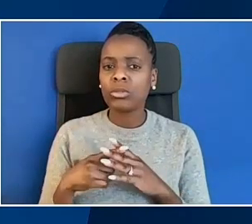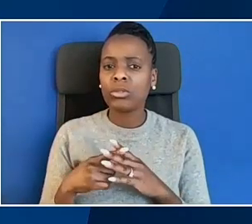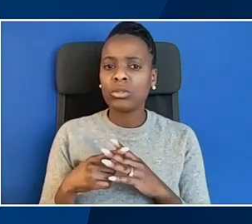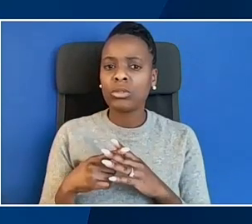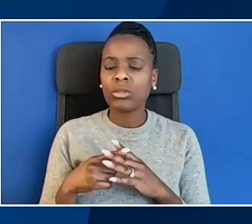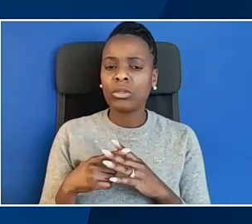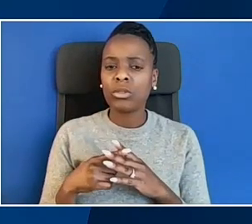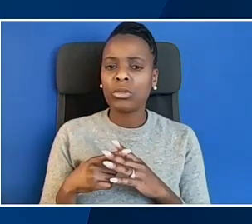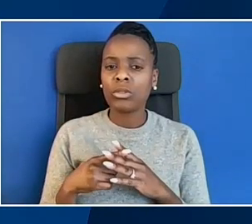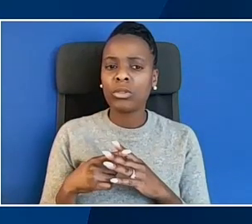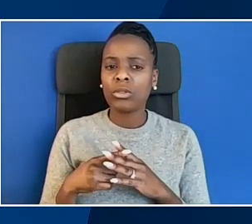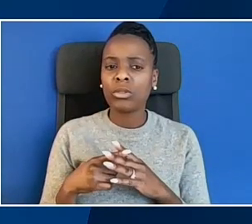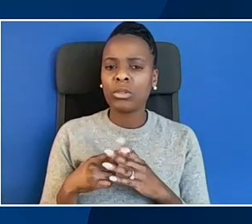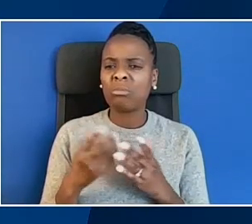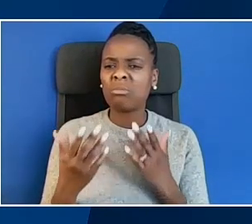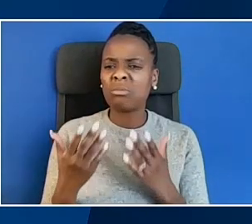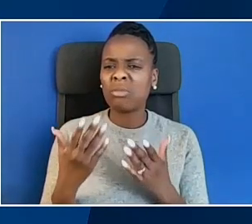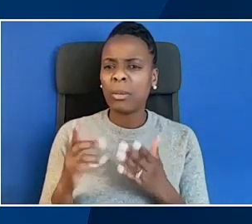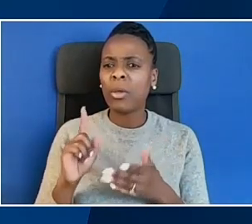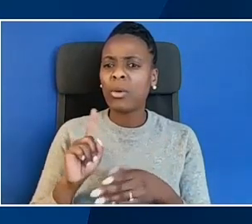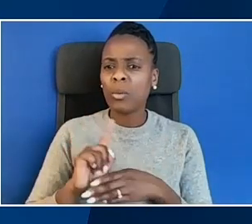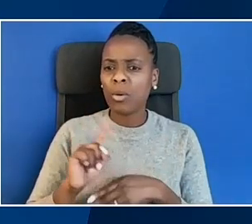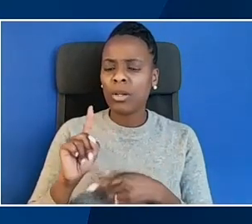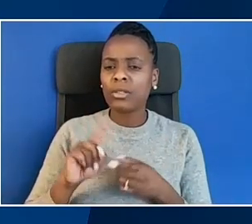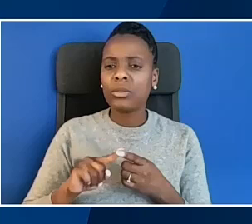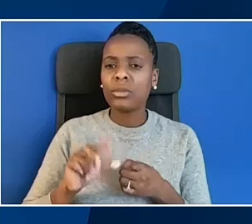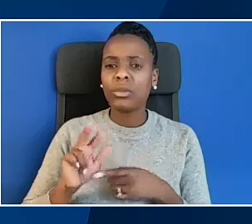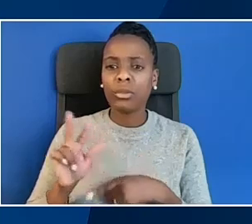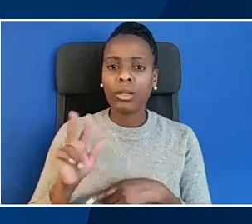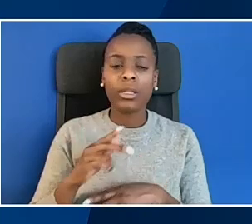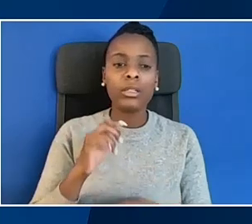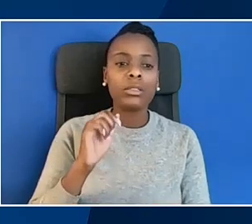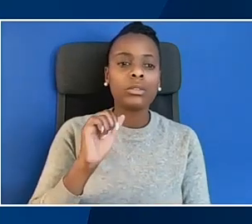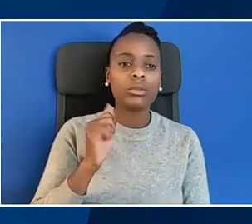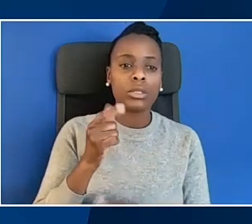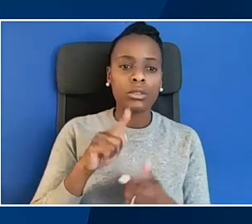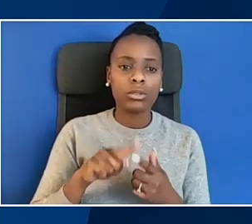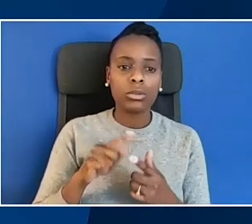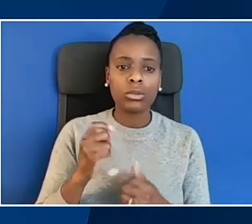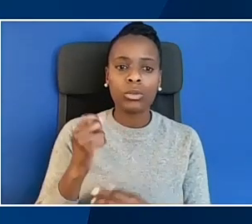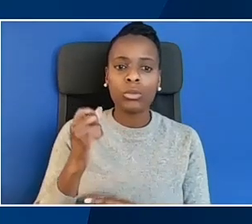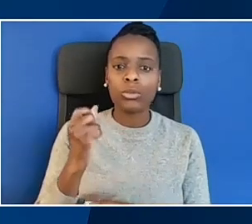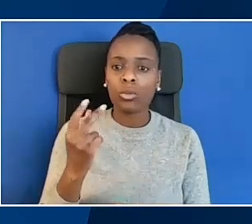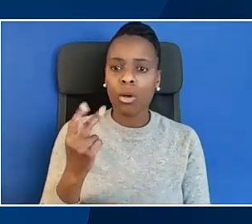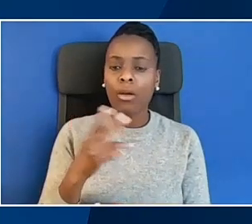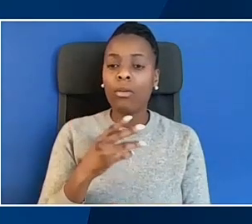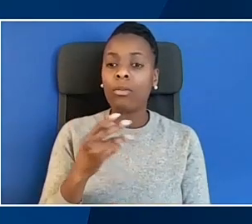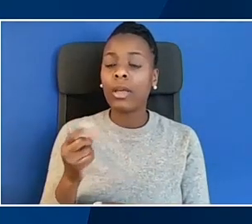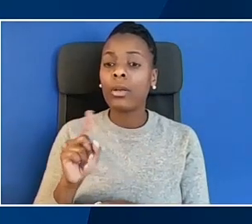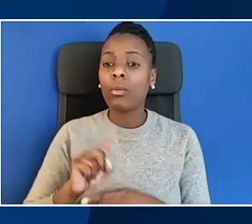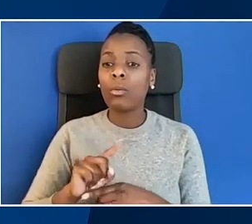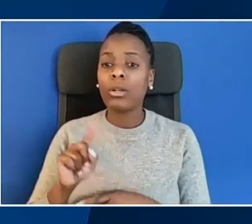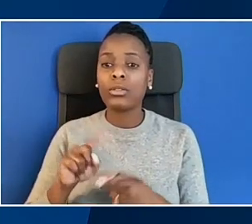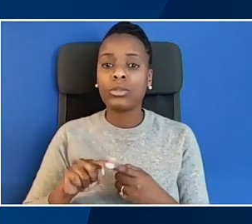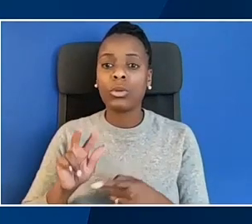Maybe like 1 to 3. So 10 to 12 and 1 to 3 Eastern time. 3:30 Eastern.